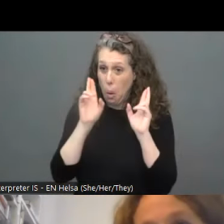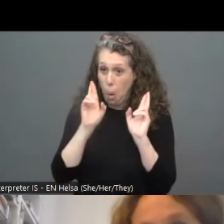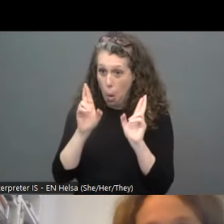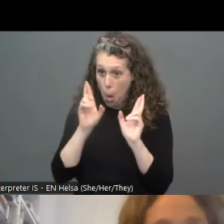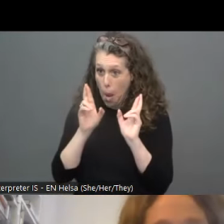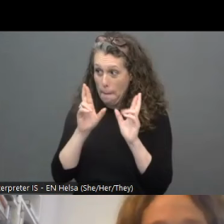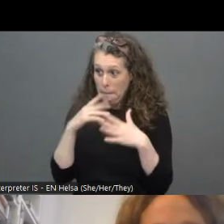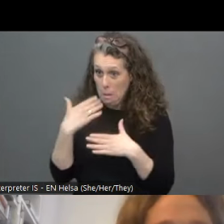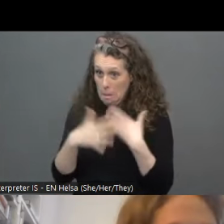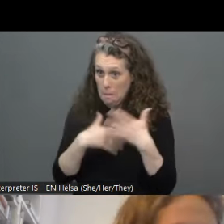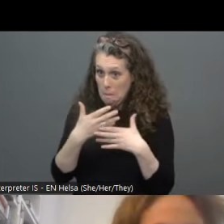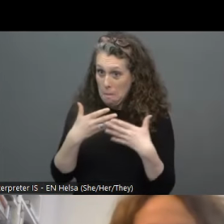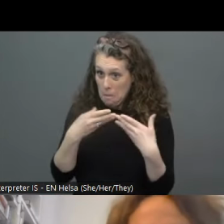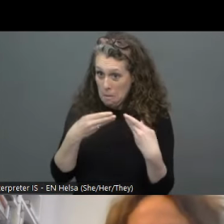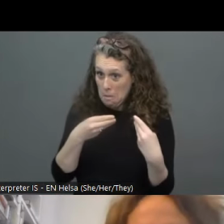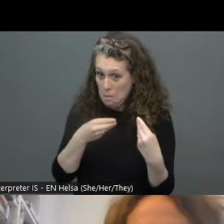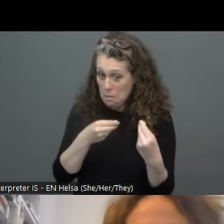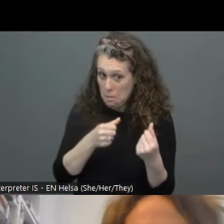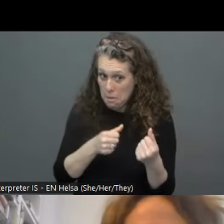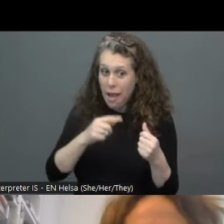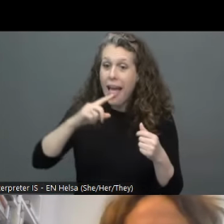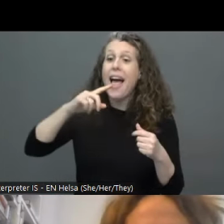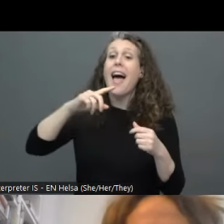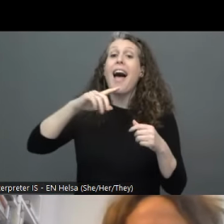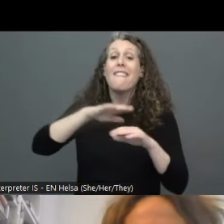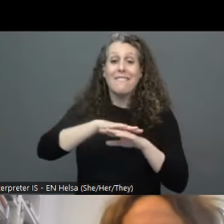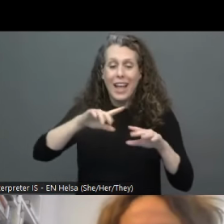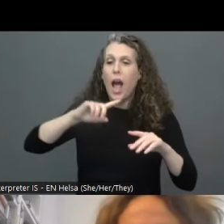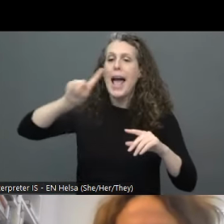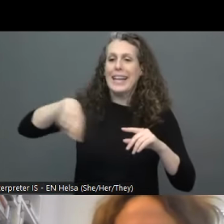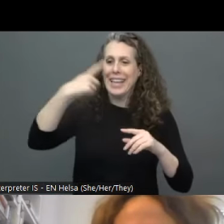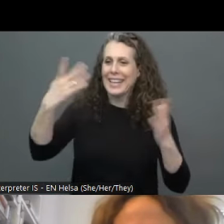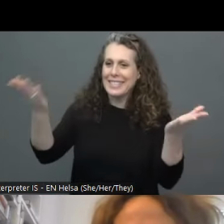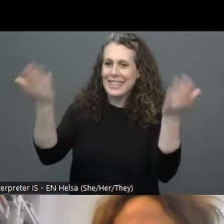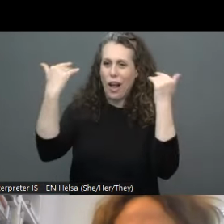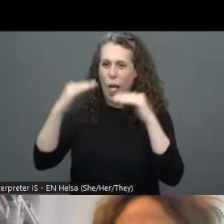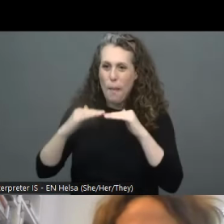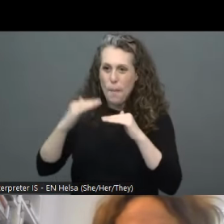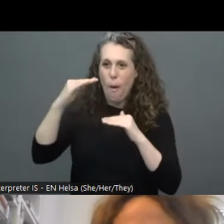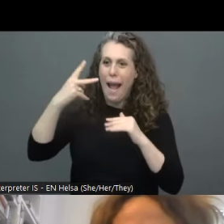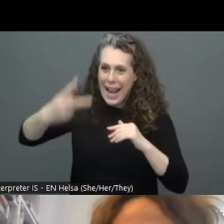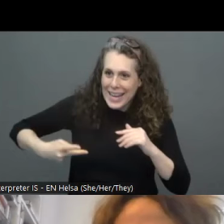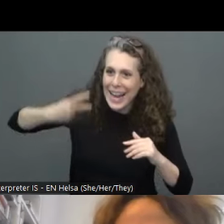we shall start the next call. And with this one, I will stop